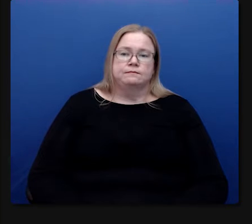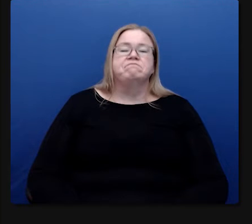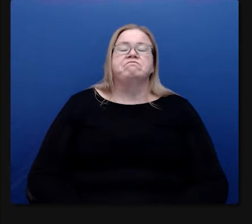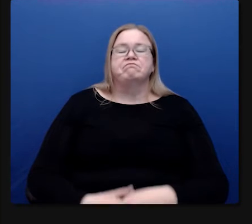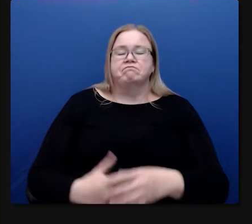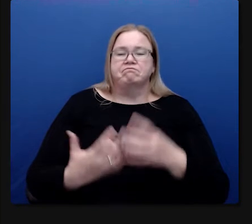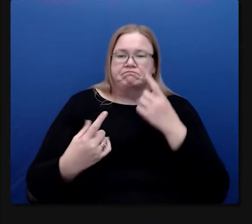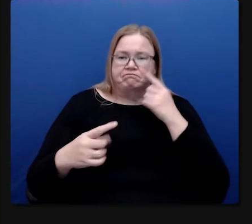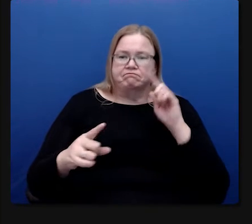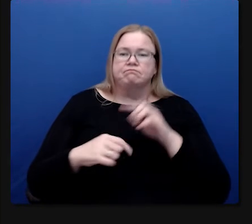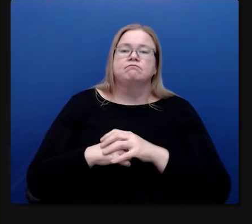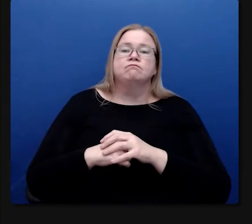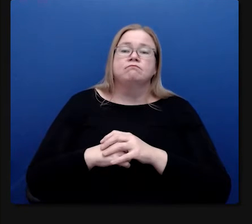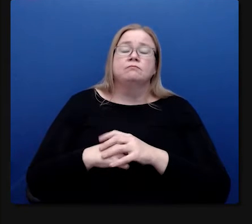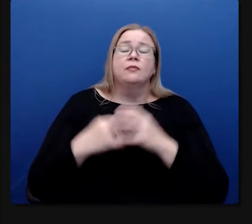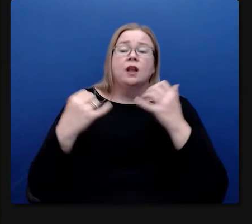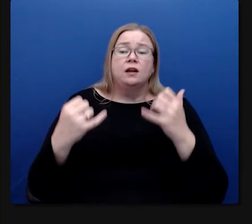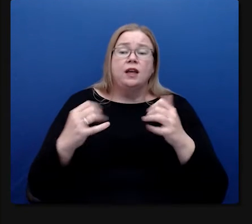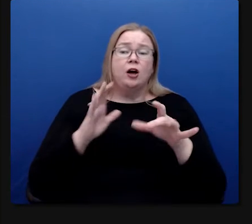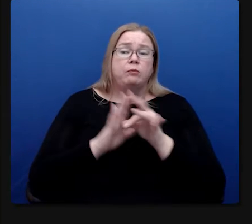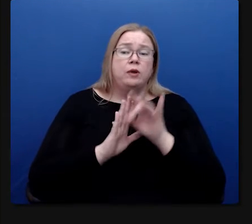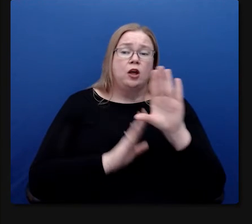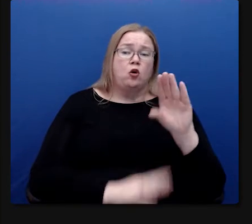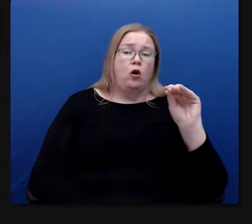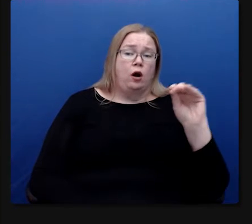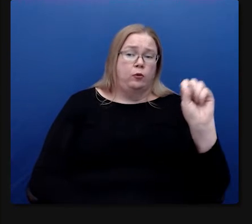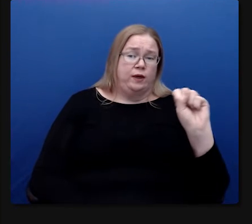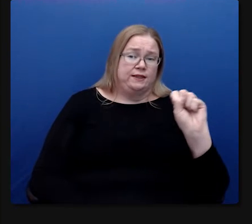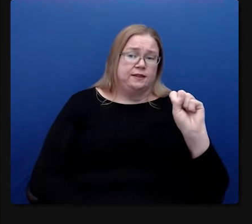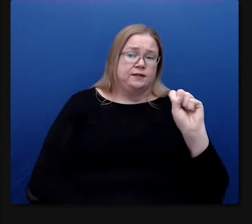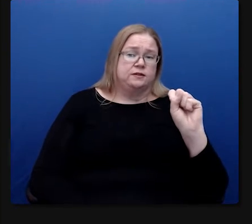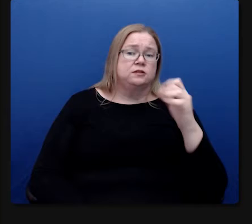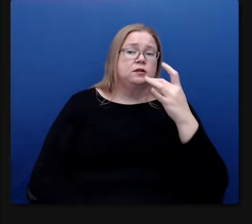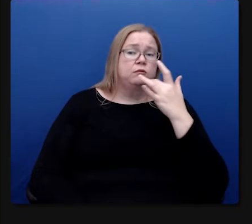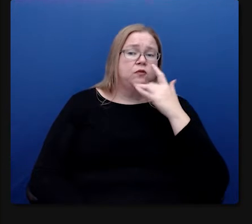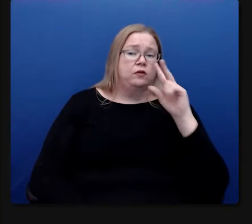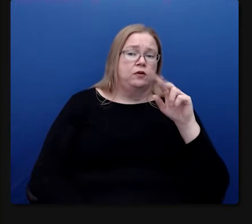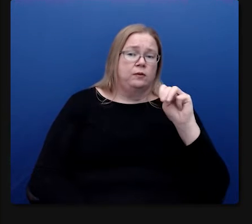There we go. Now you can pick which operating system you want the Virtual Machine to be using.